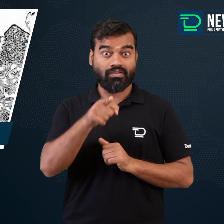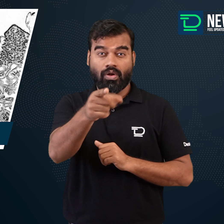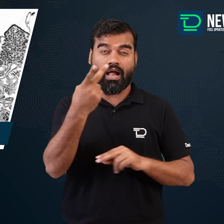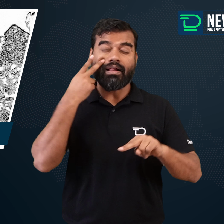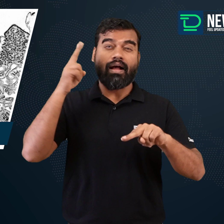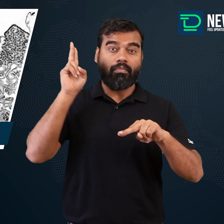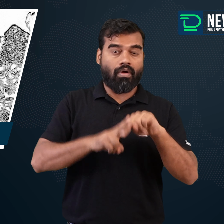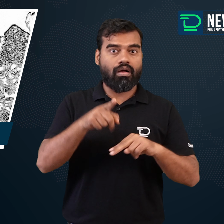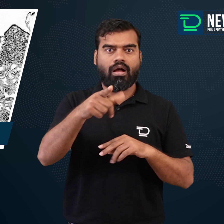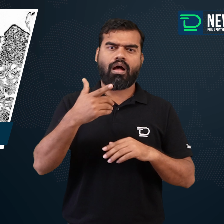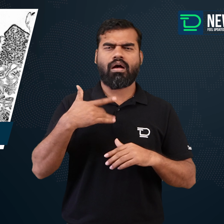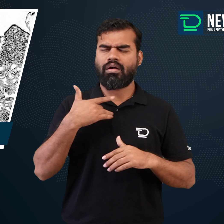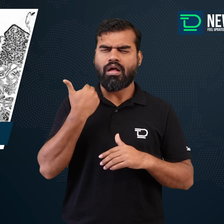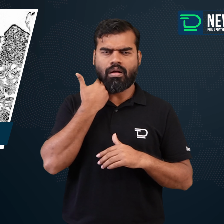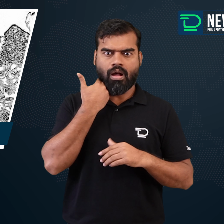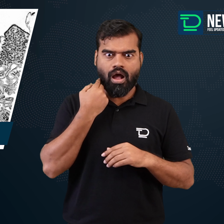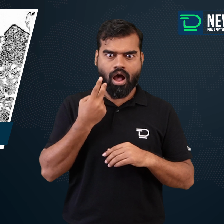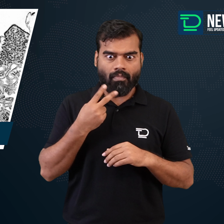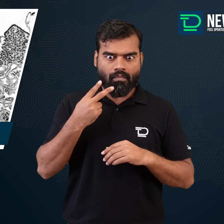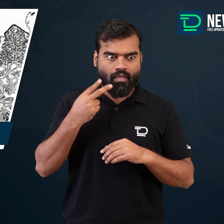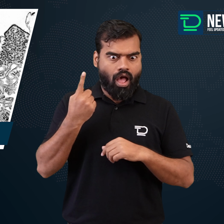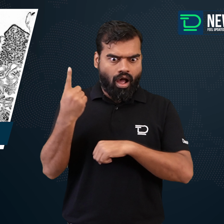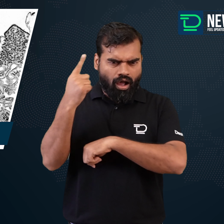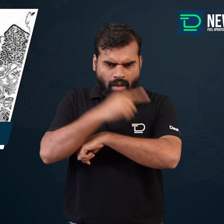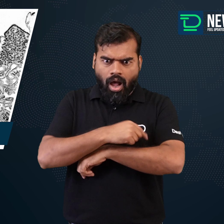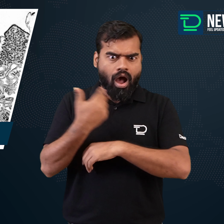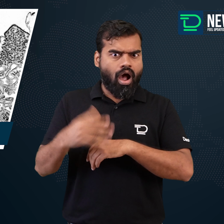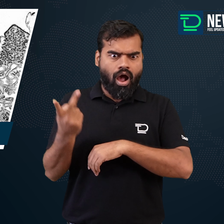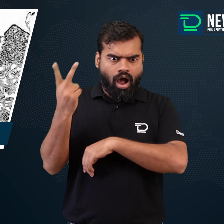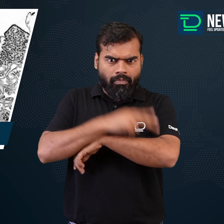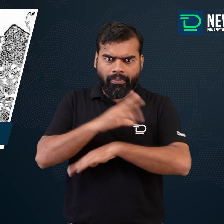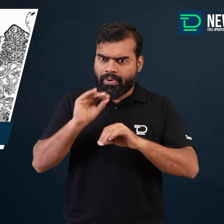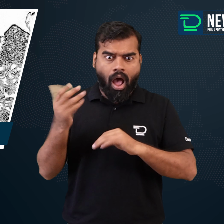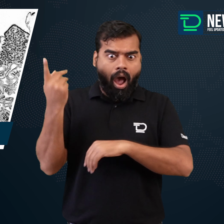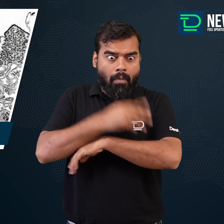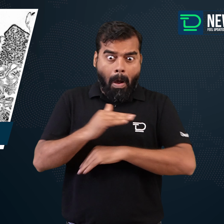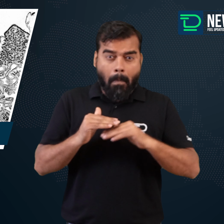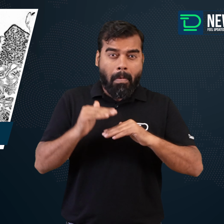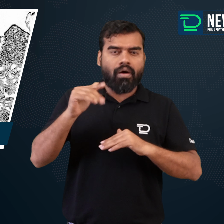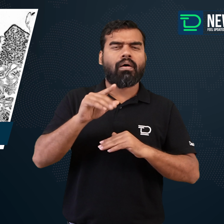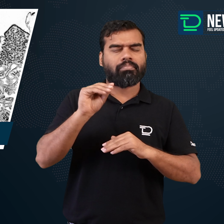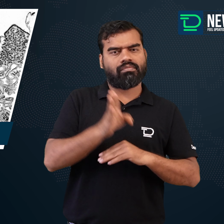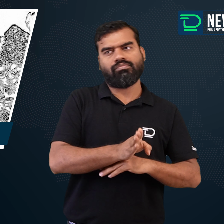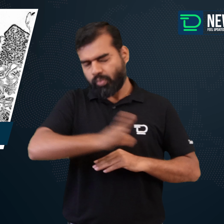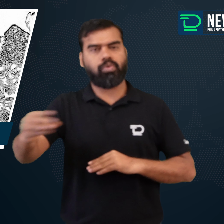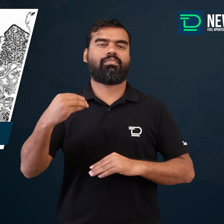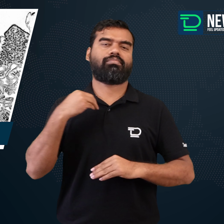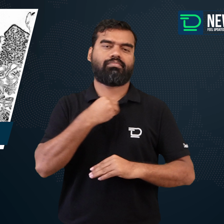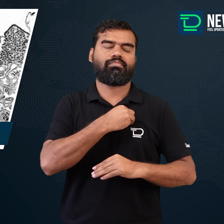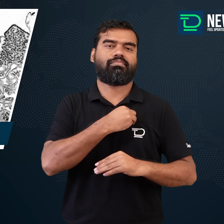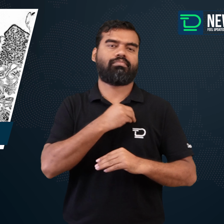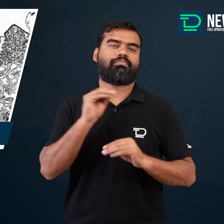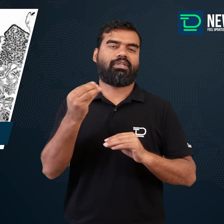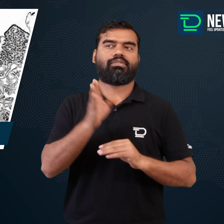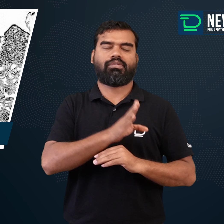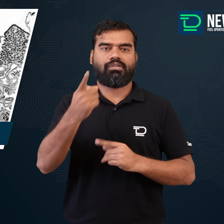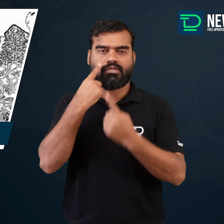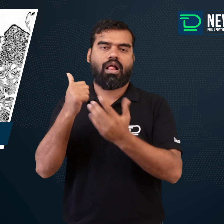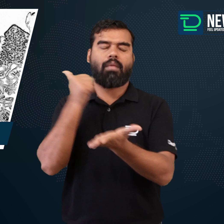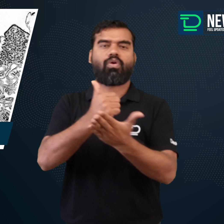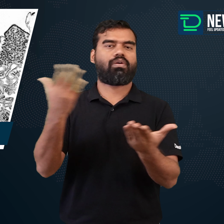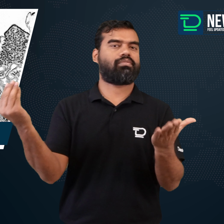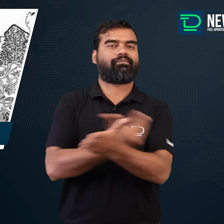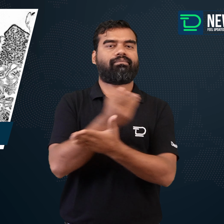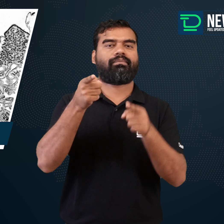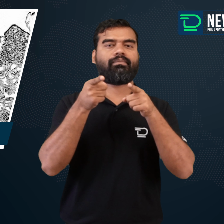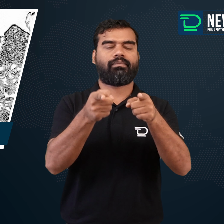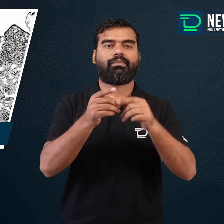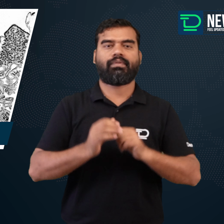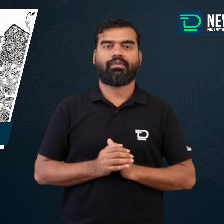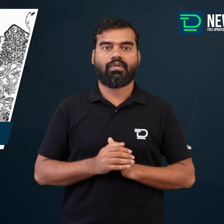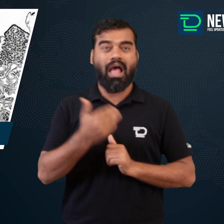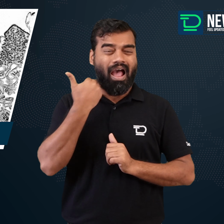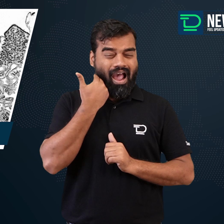If you have a fever for more than two or three days go to a doctor and consult.